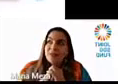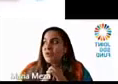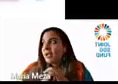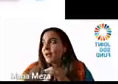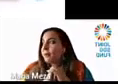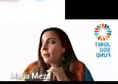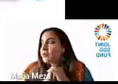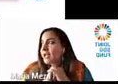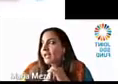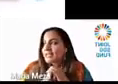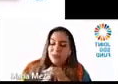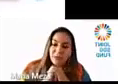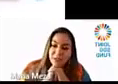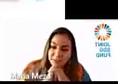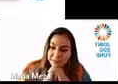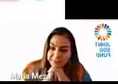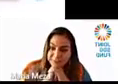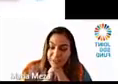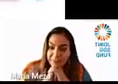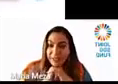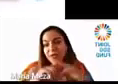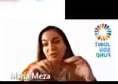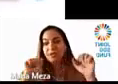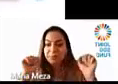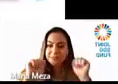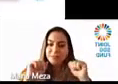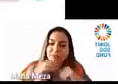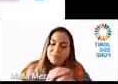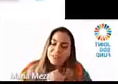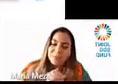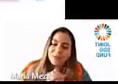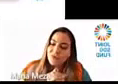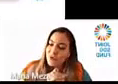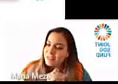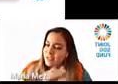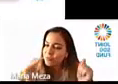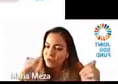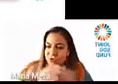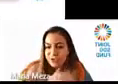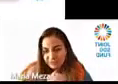let's say that we're going to want to build a plastic packing house, maybe it's not something very sustainable